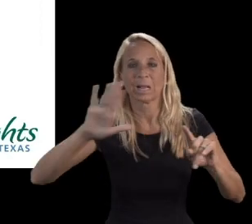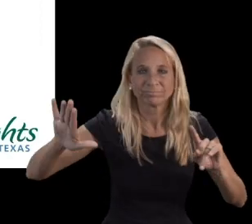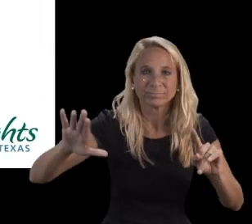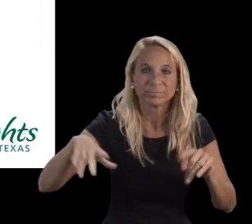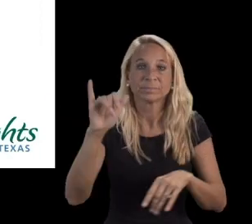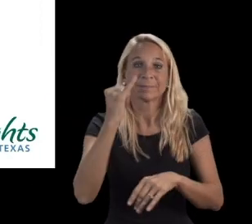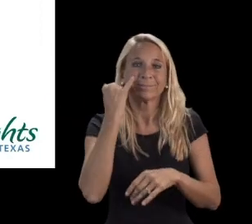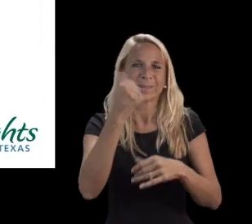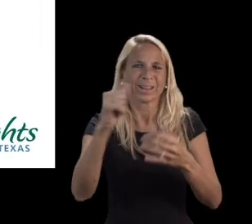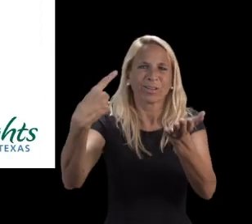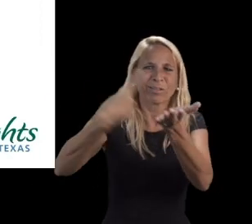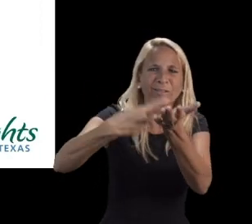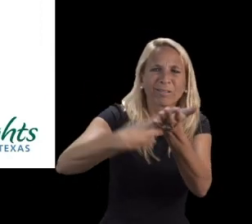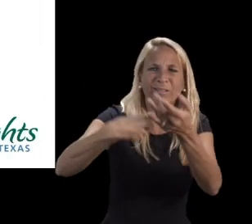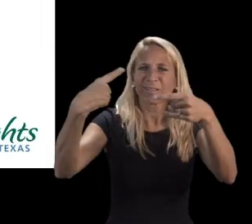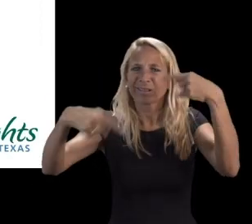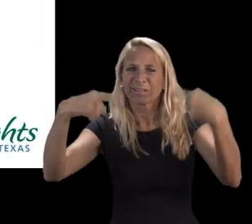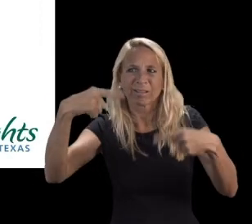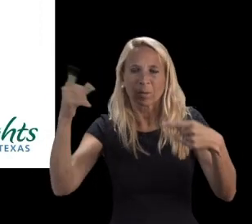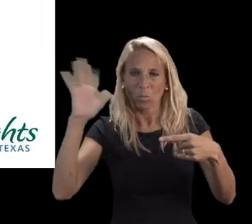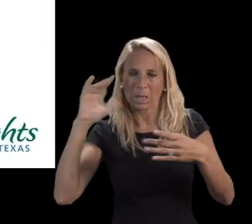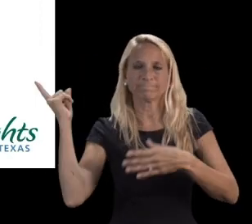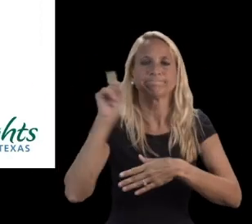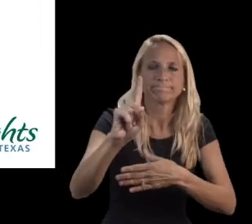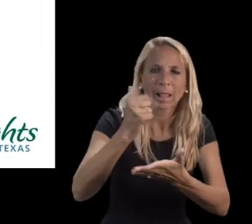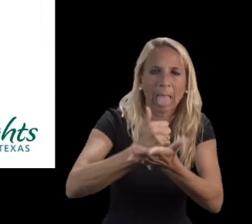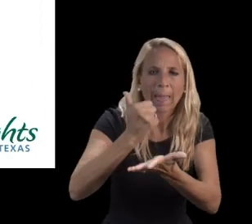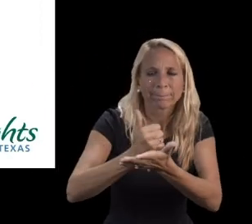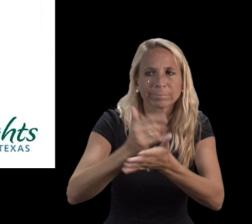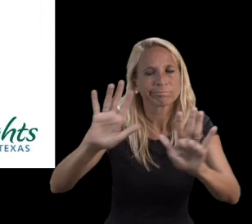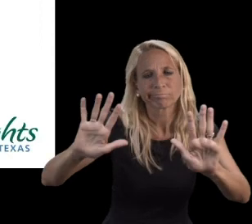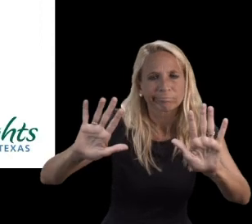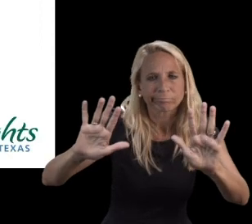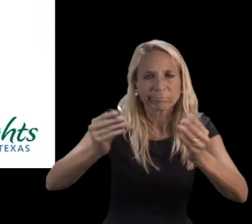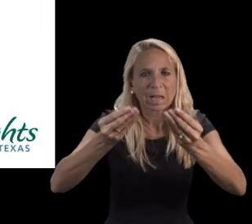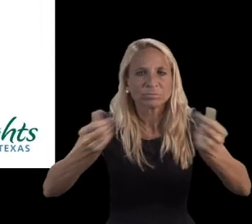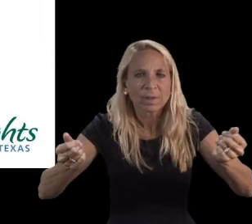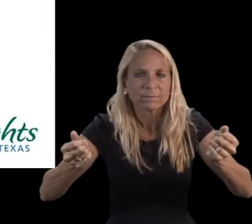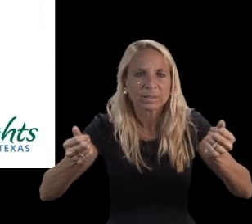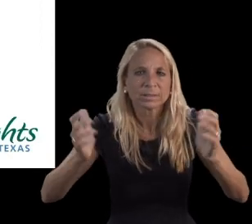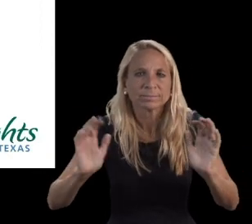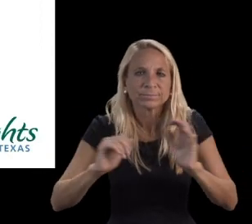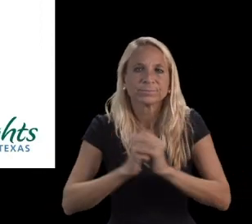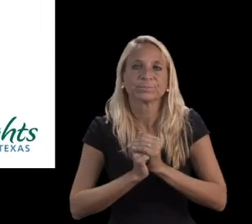If there are any arguments, they will help resolve that. If there's questions that you have,